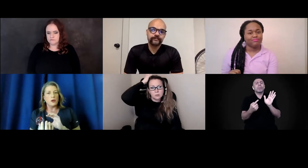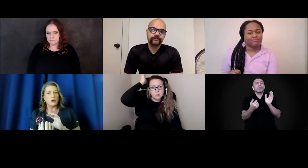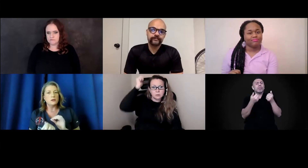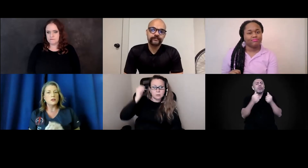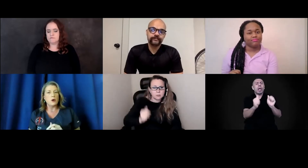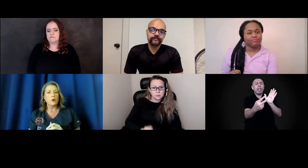doing.